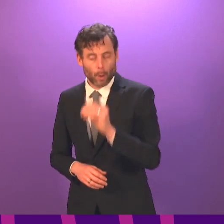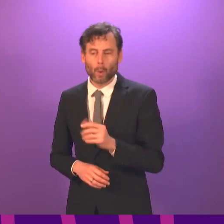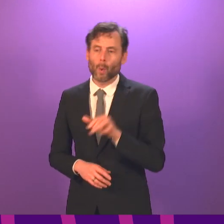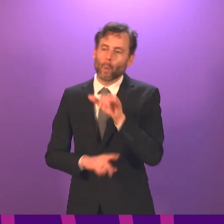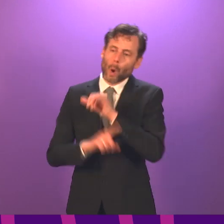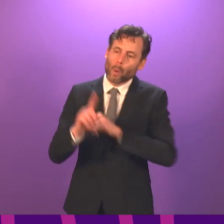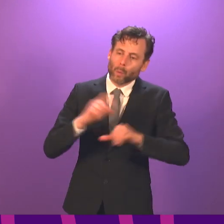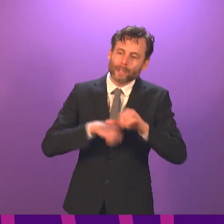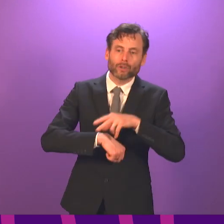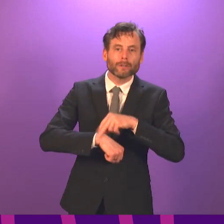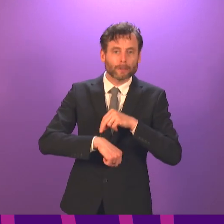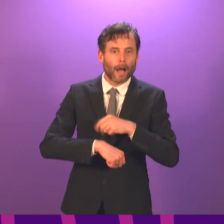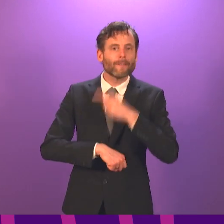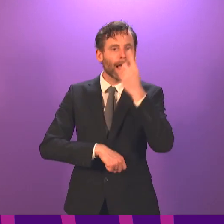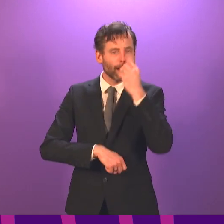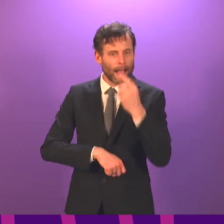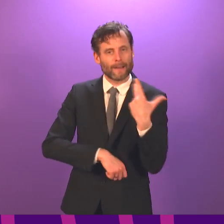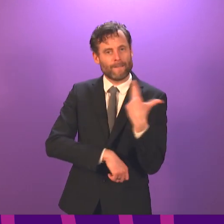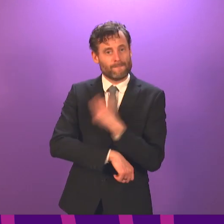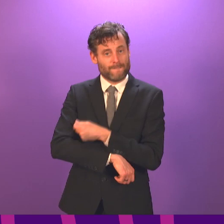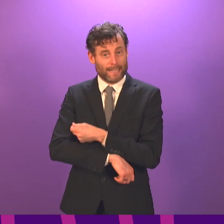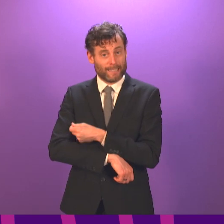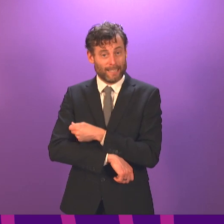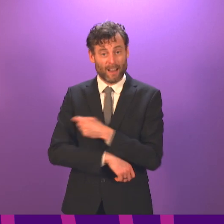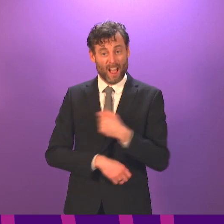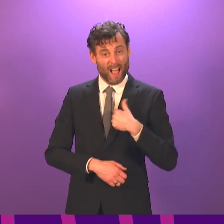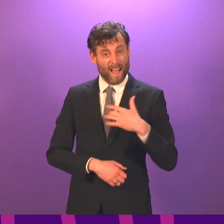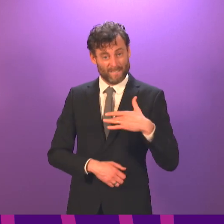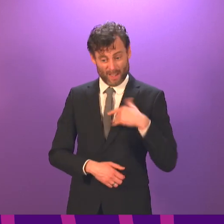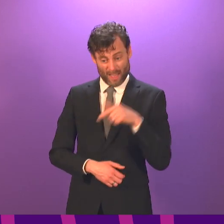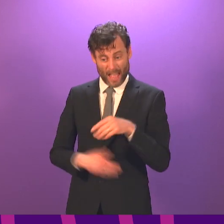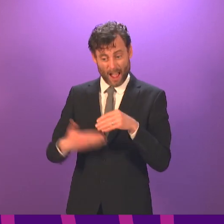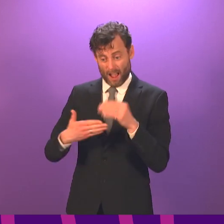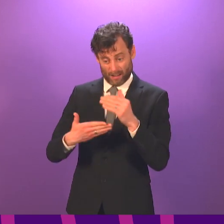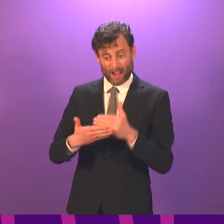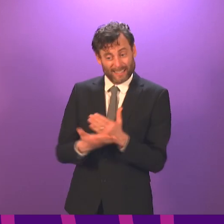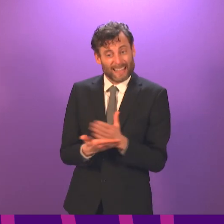There is clear guidance, but I am happy to ask the health secretary to look into particular